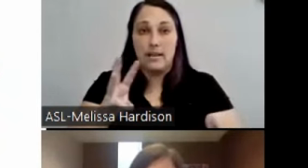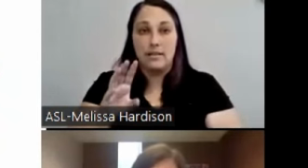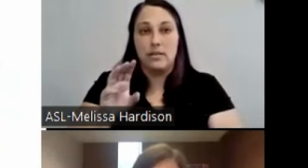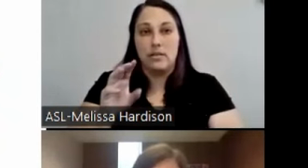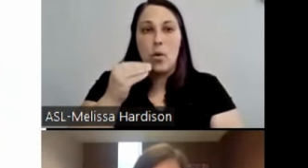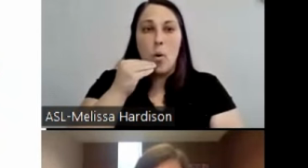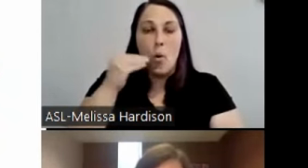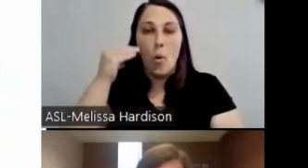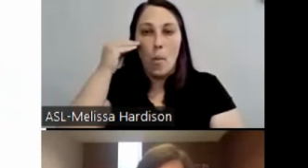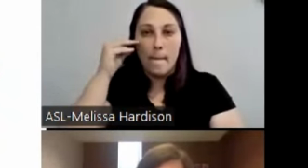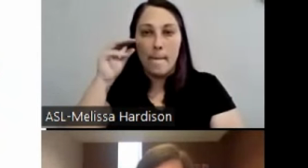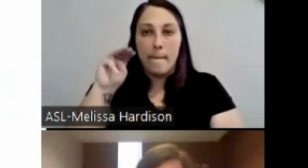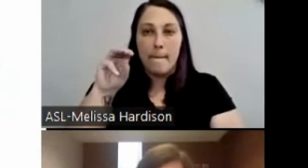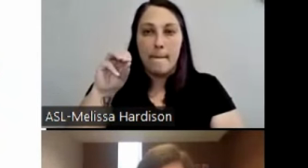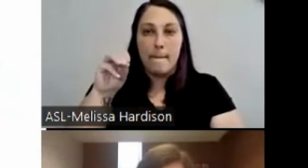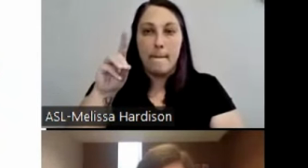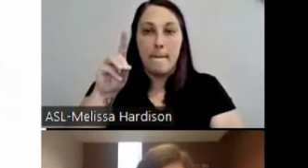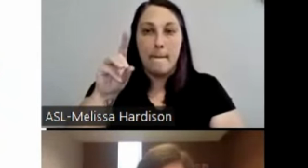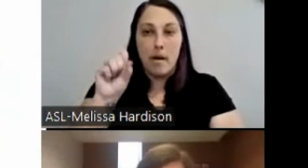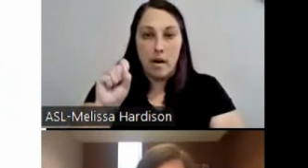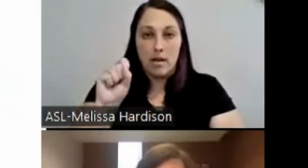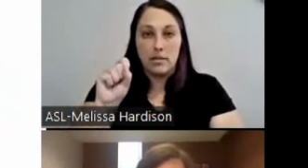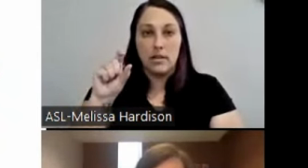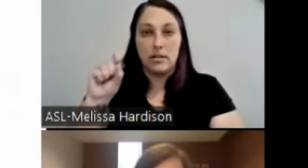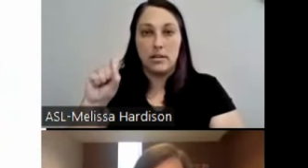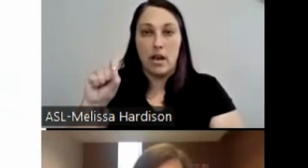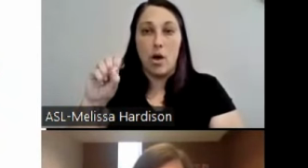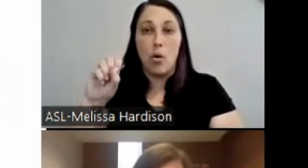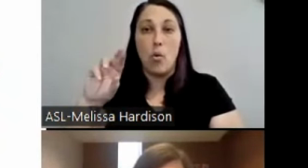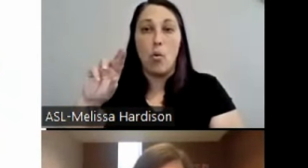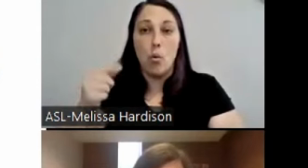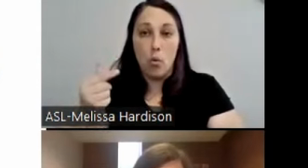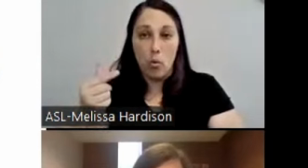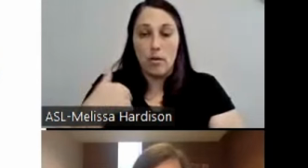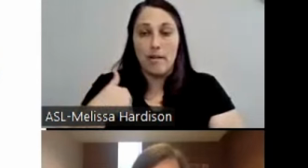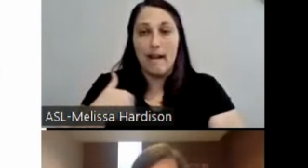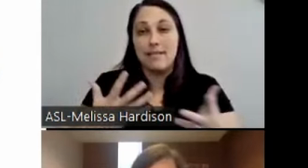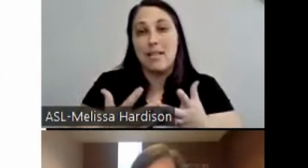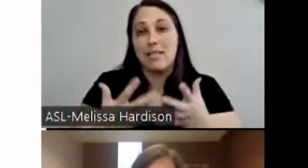If you are on Medicaid or not. Contractors are very difficult to find in the state right now, you know?